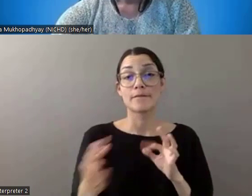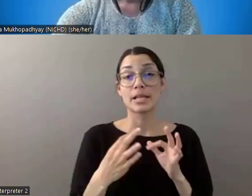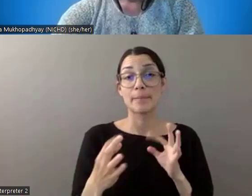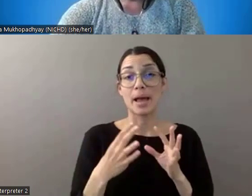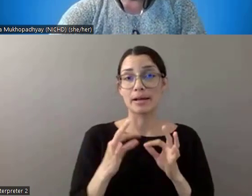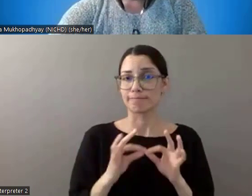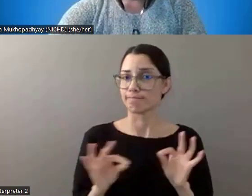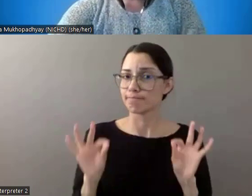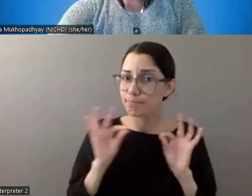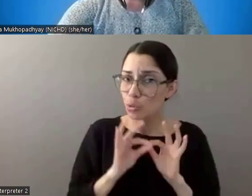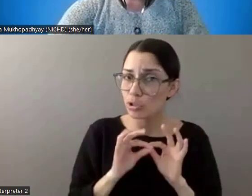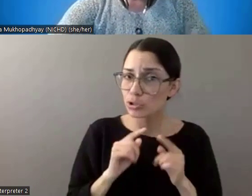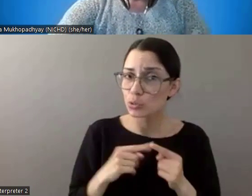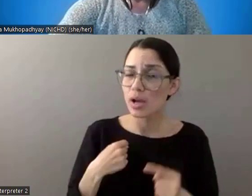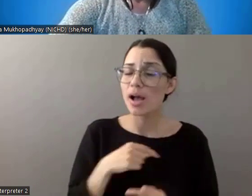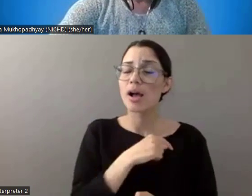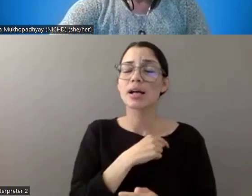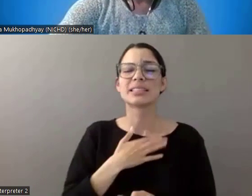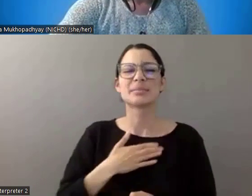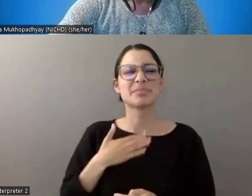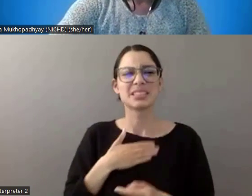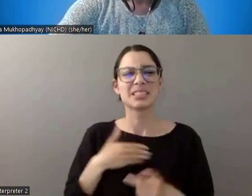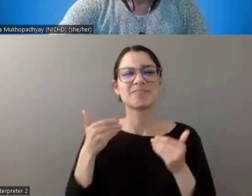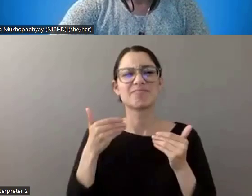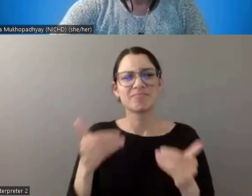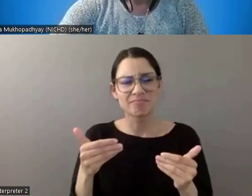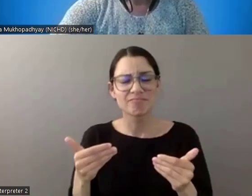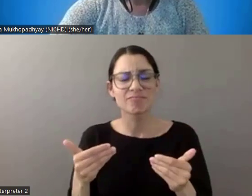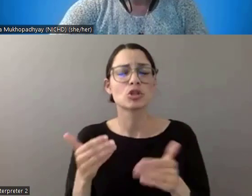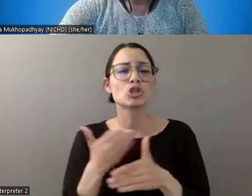So please take a moment to let us know your thoughts on this virtual event